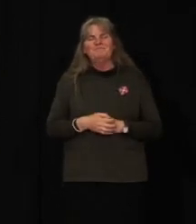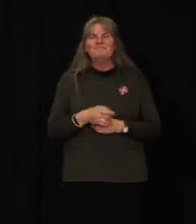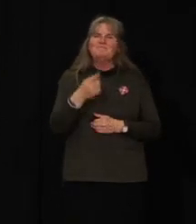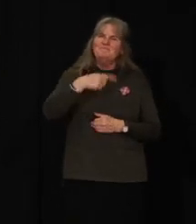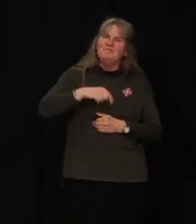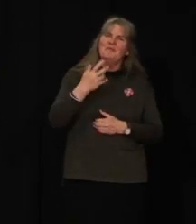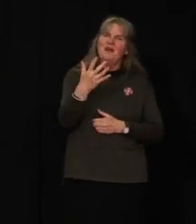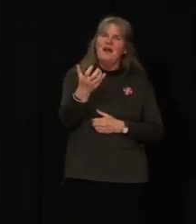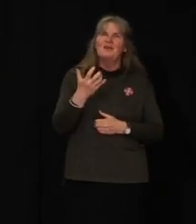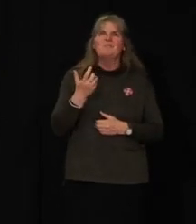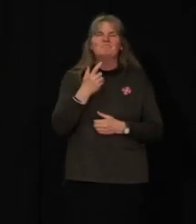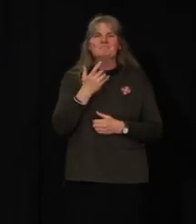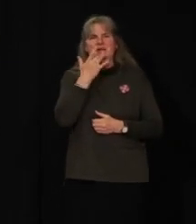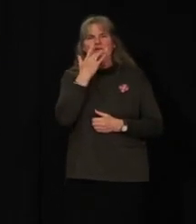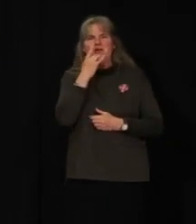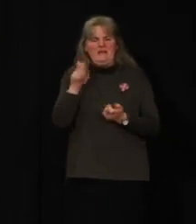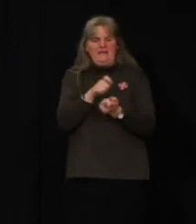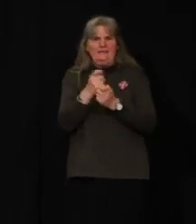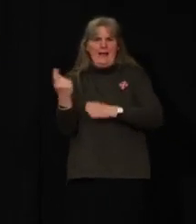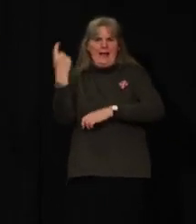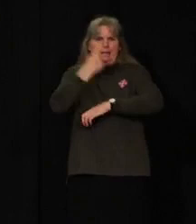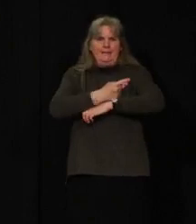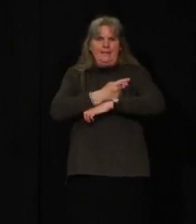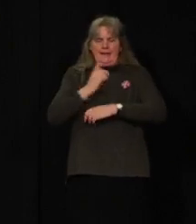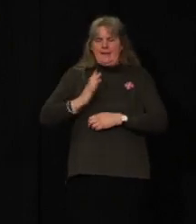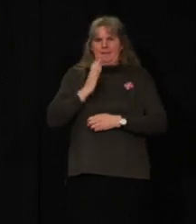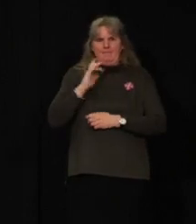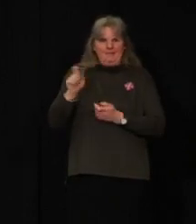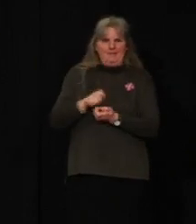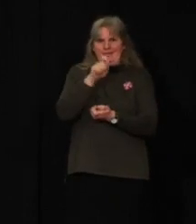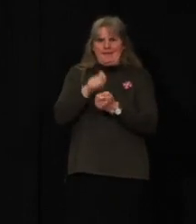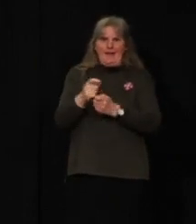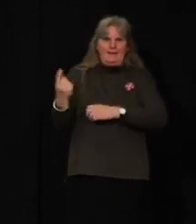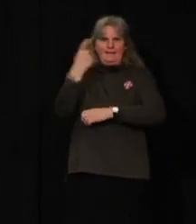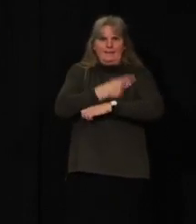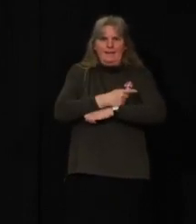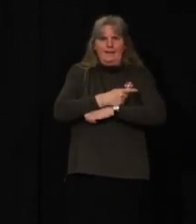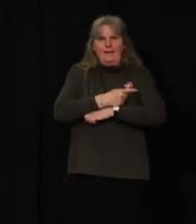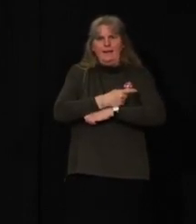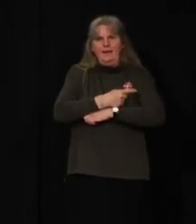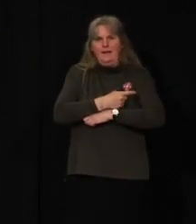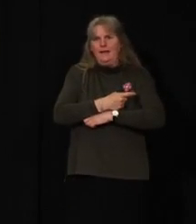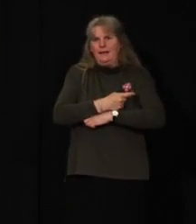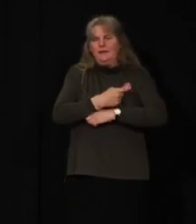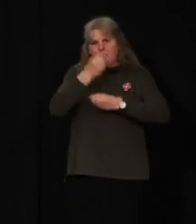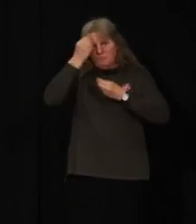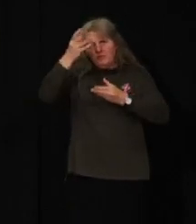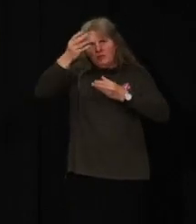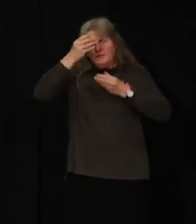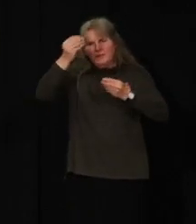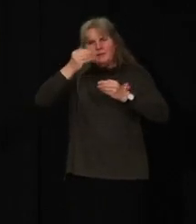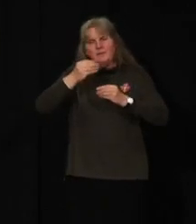the certainty that date spring, having firm dates, and we will share them as we can --